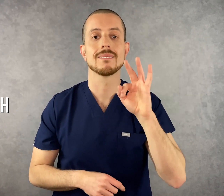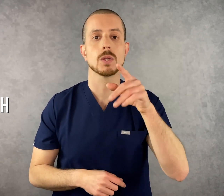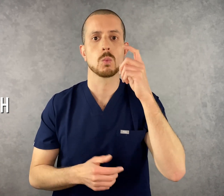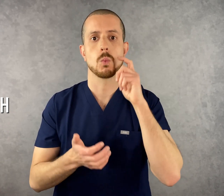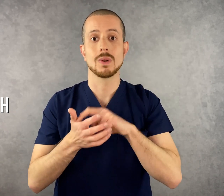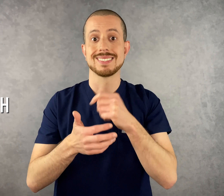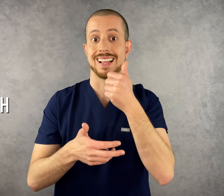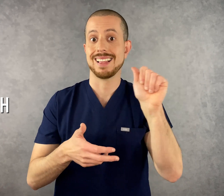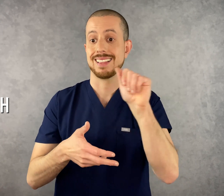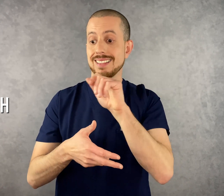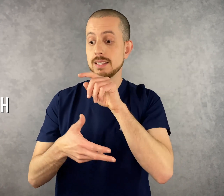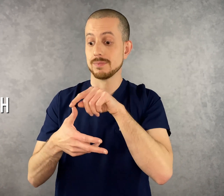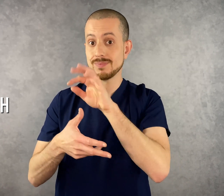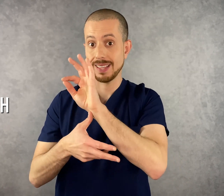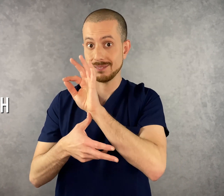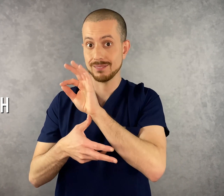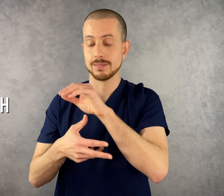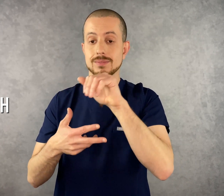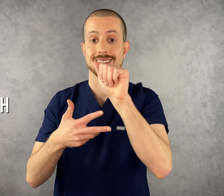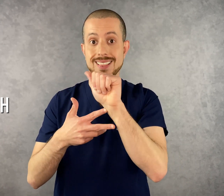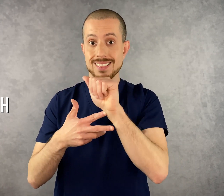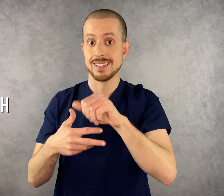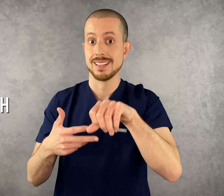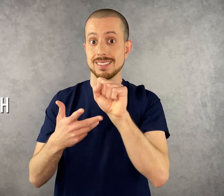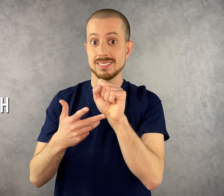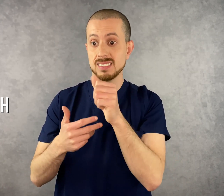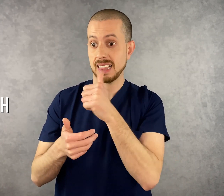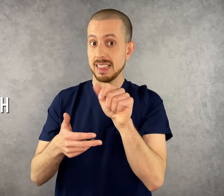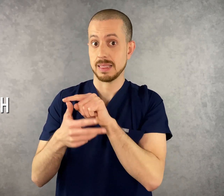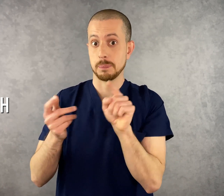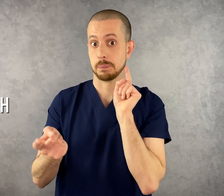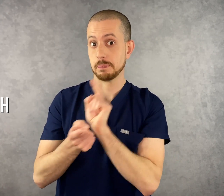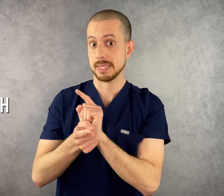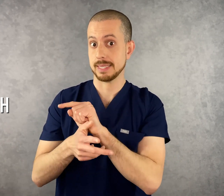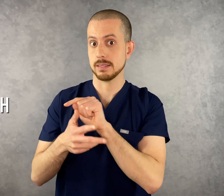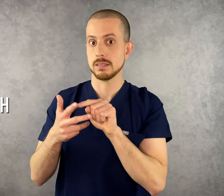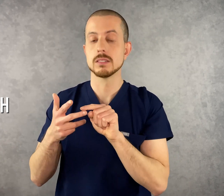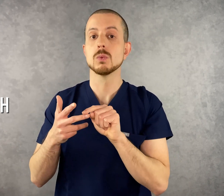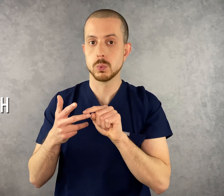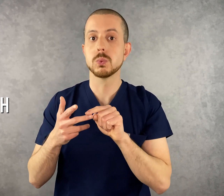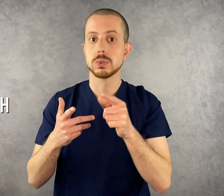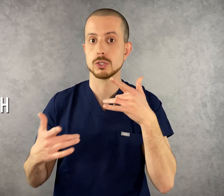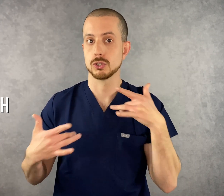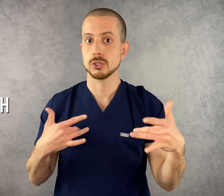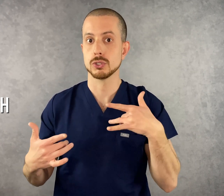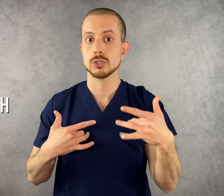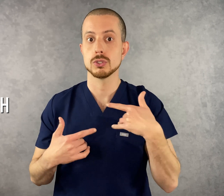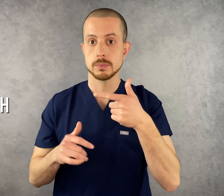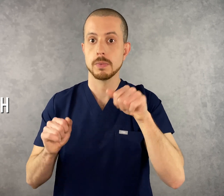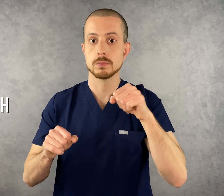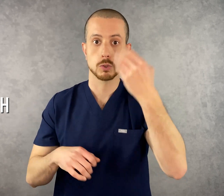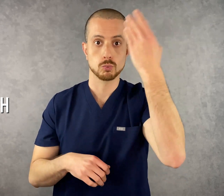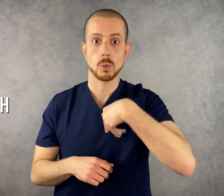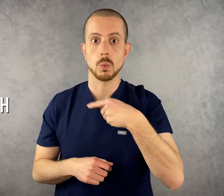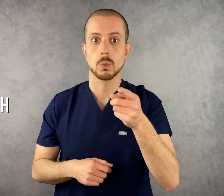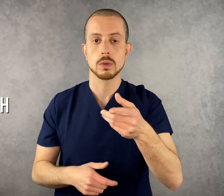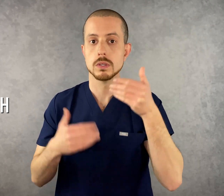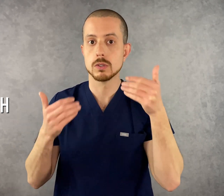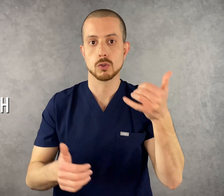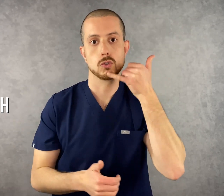If you notice any of the three signs, F, A, or S -- if any of these are present -- then you should be concerned that this person may be experiencing a stroke.